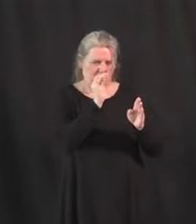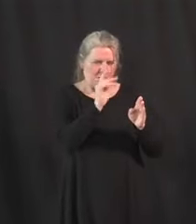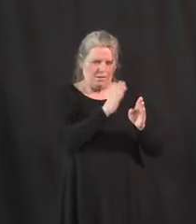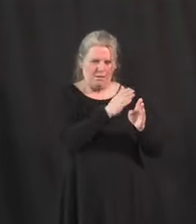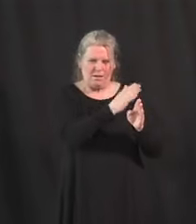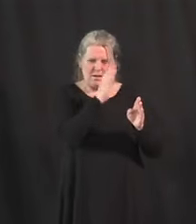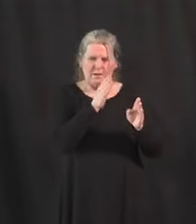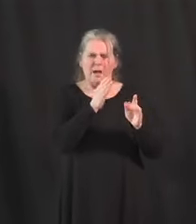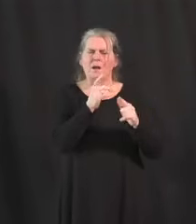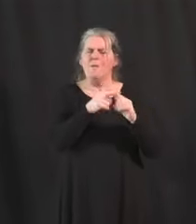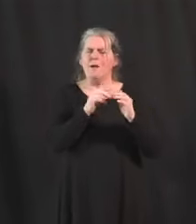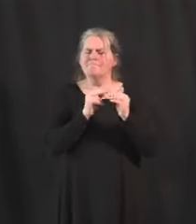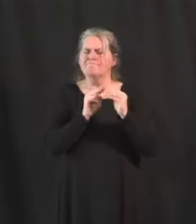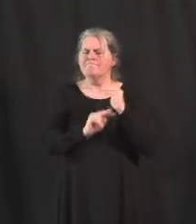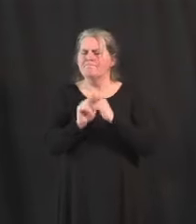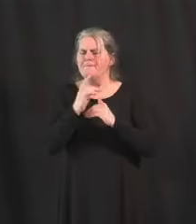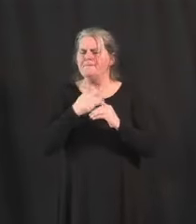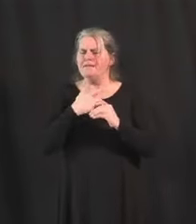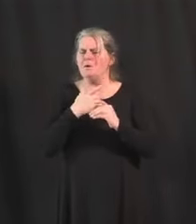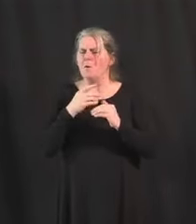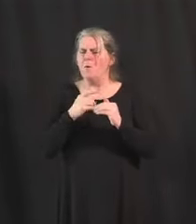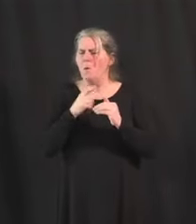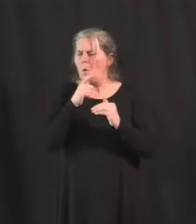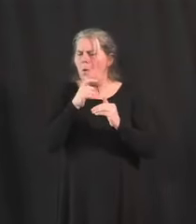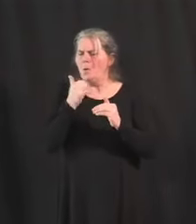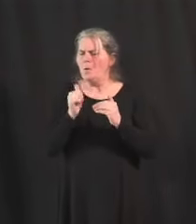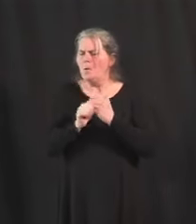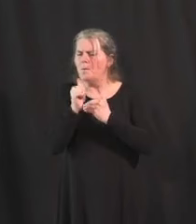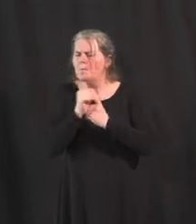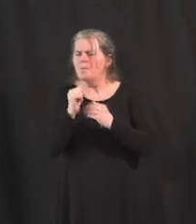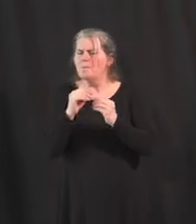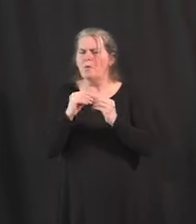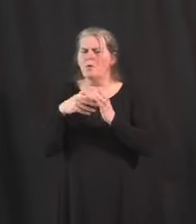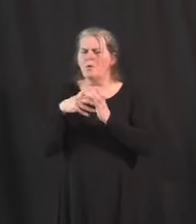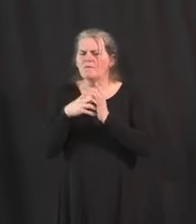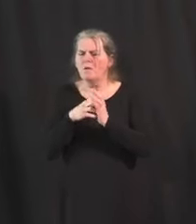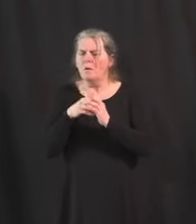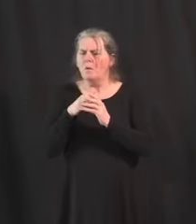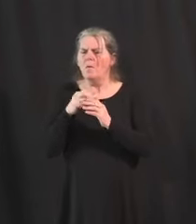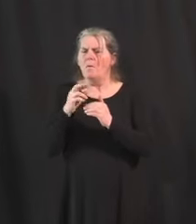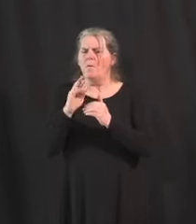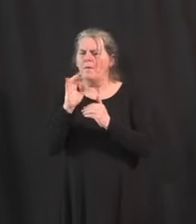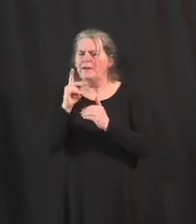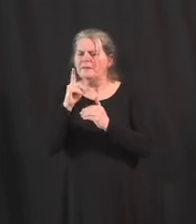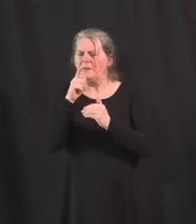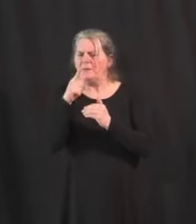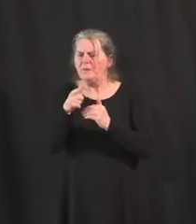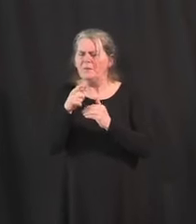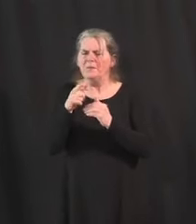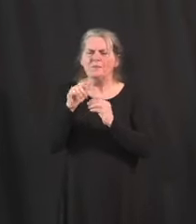VULNERABLE AND WHERE WE'RE MORE -- WHERE IT'S MORE IMPORTANT TO DETECT ANY SIGNALS